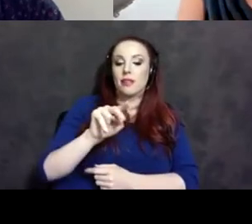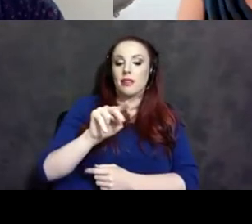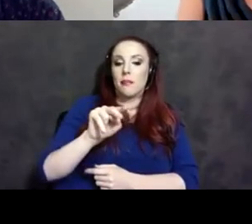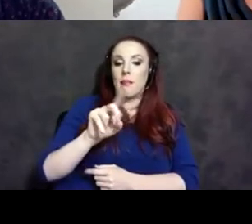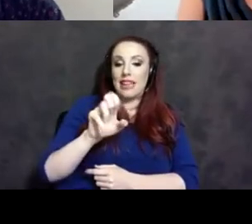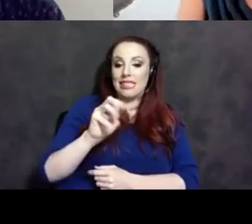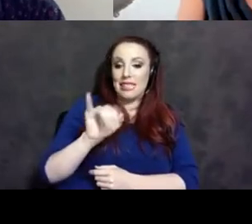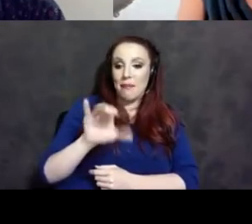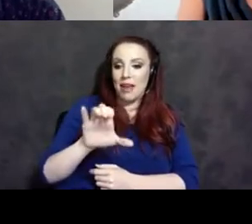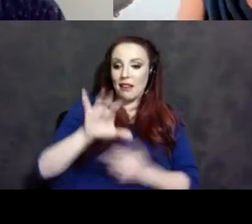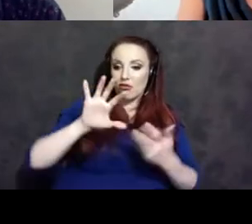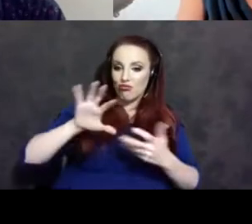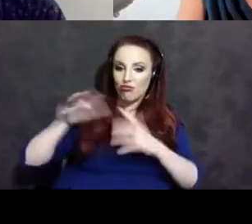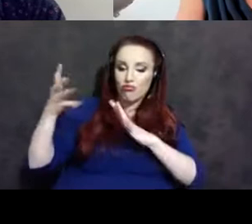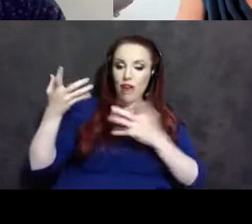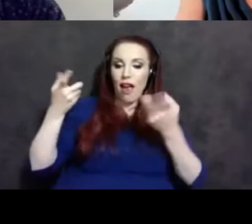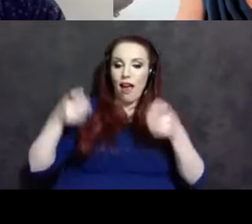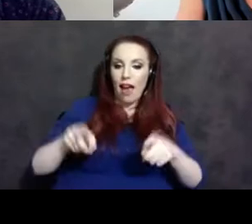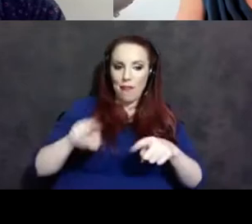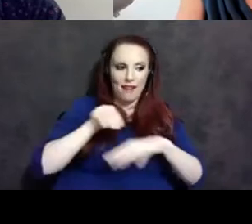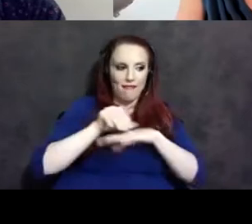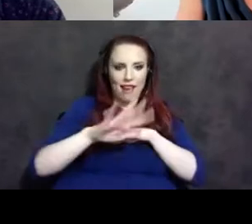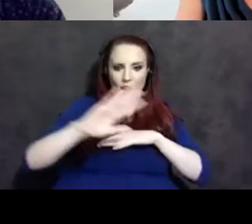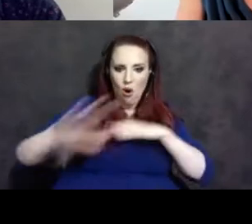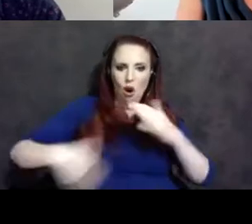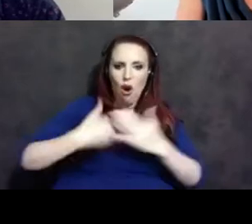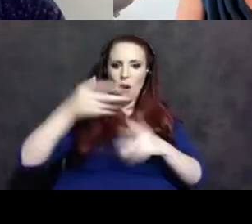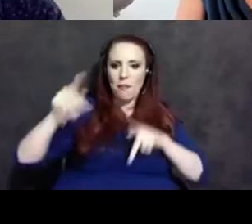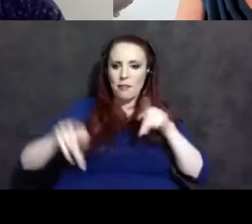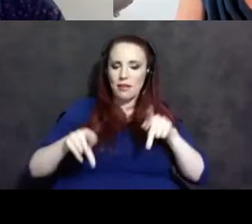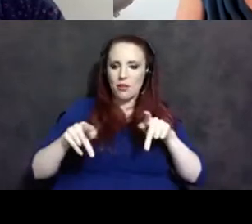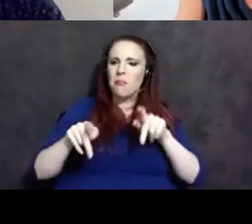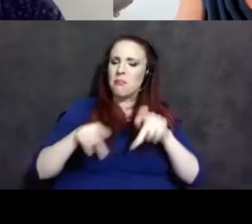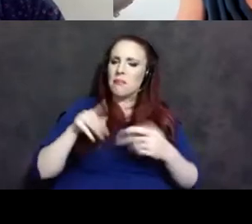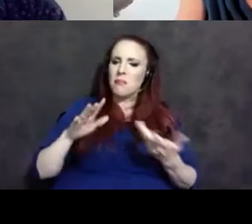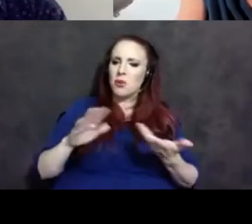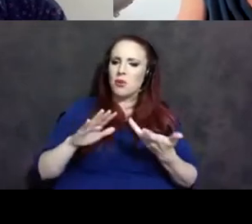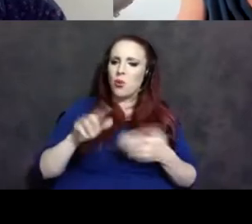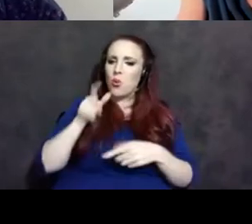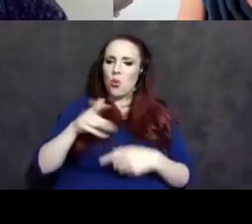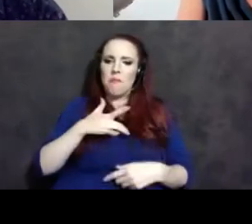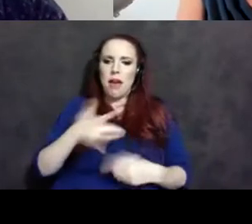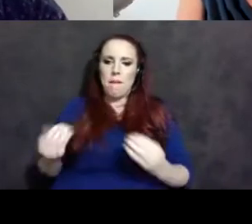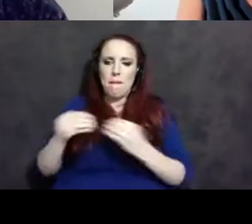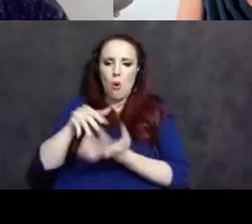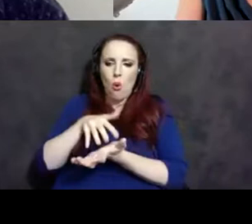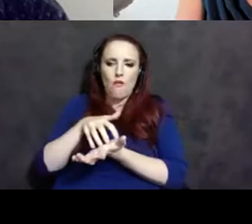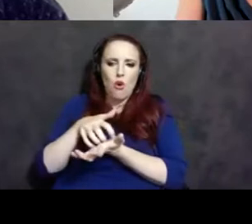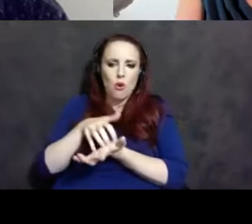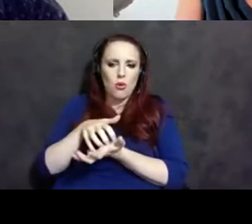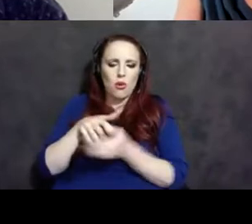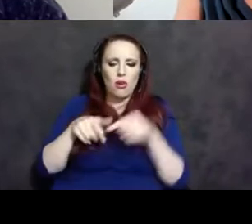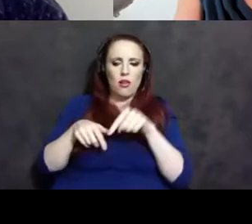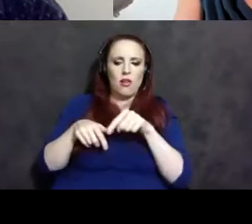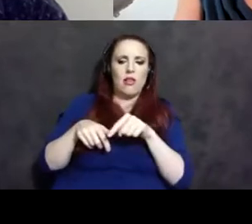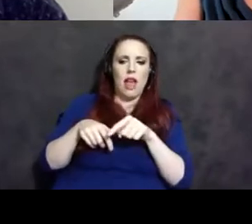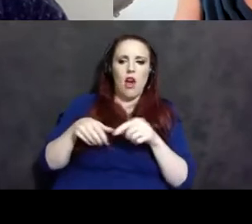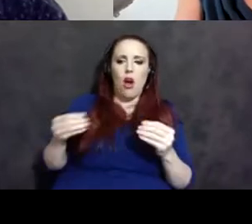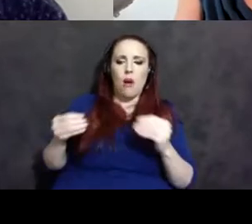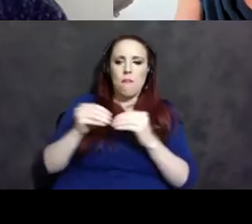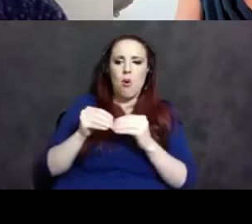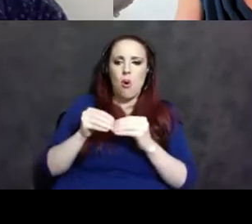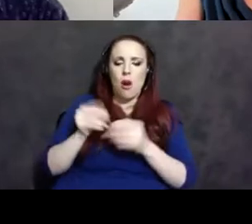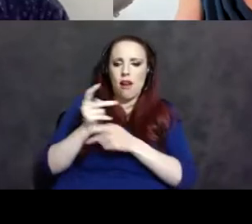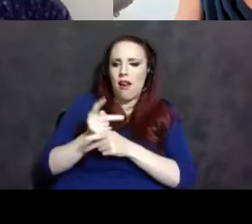The people who are more vulnerable become even more precarious than they even were before.